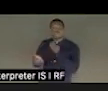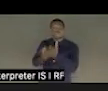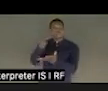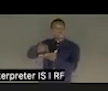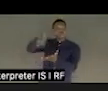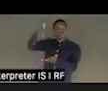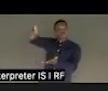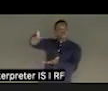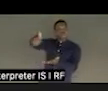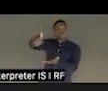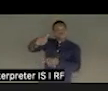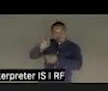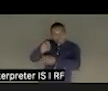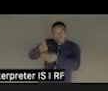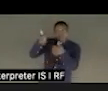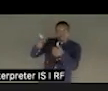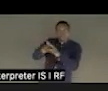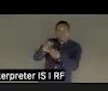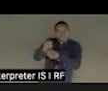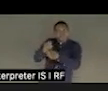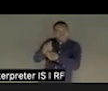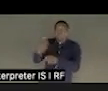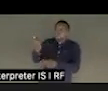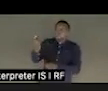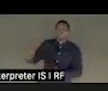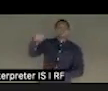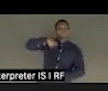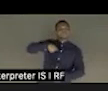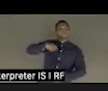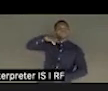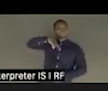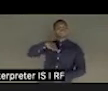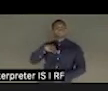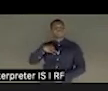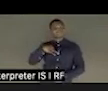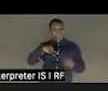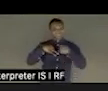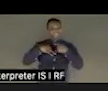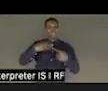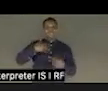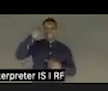So looking forward to seeing you again around these activities, around the service surveys